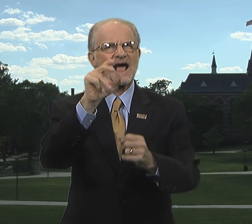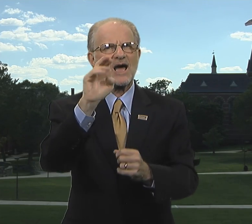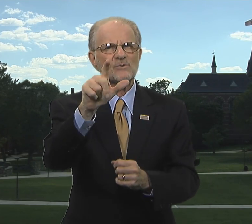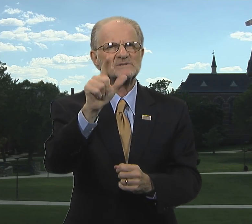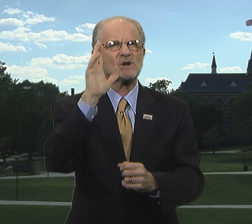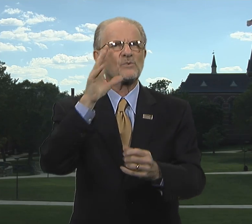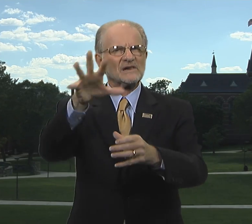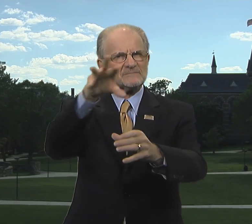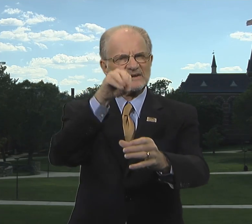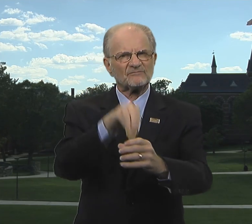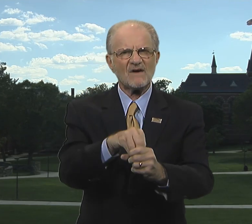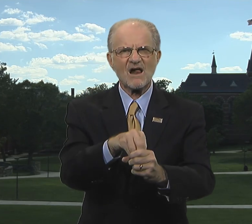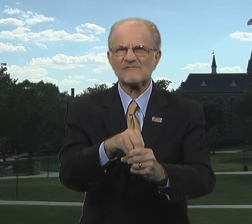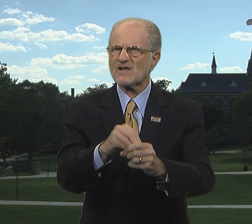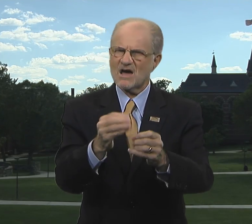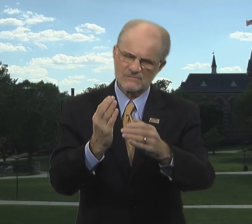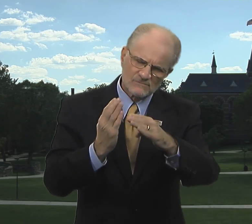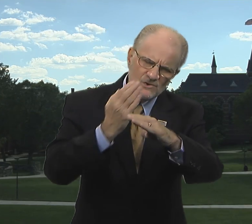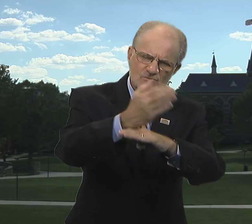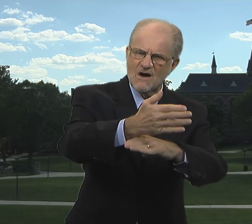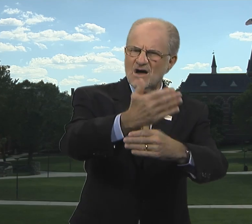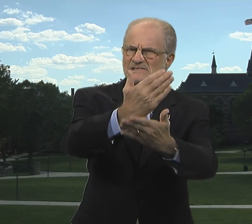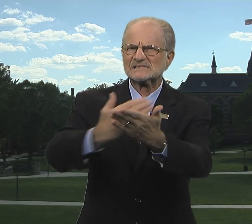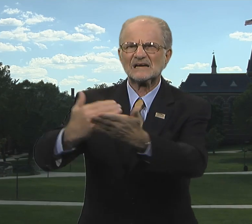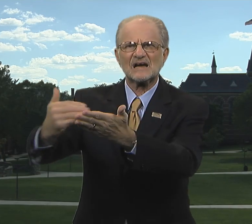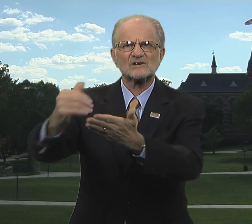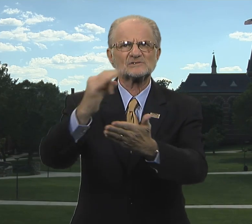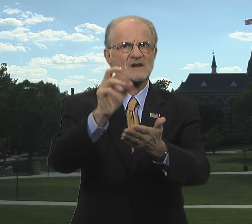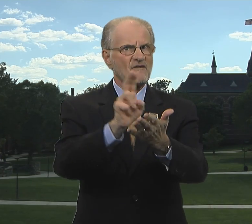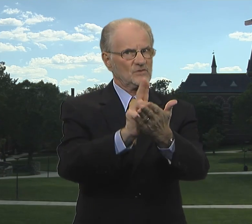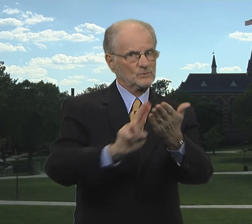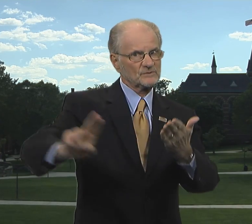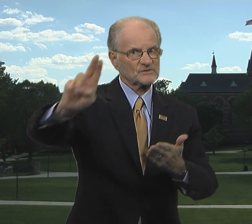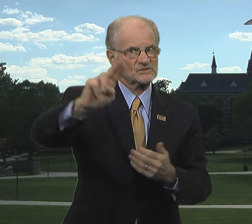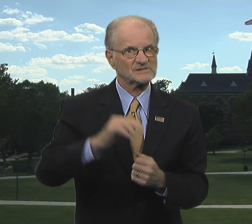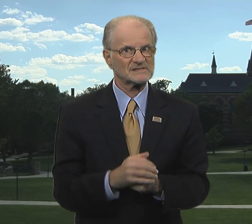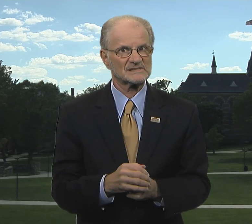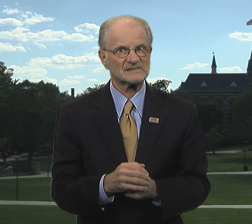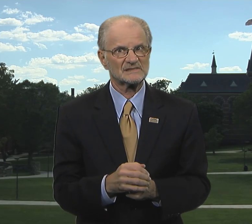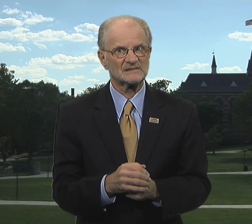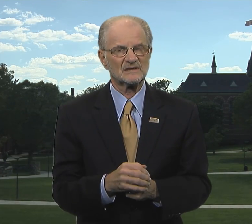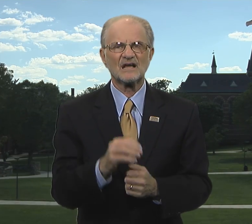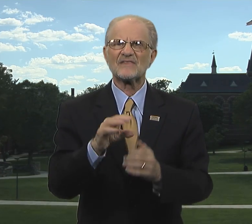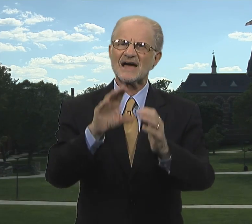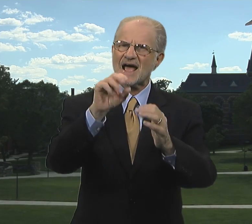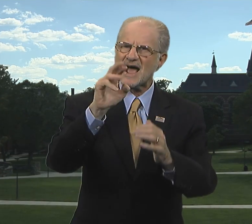The Council will involve a cross-section of the university.